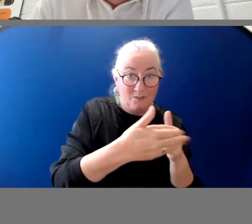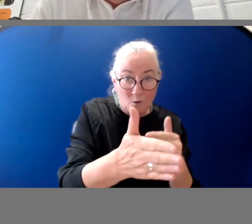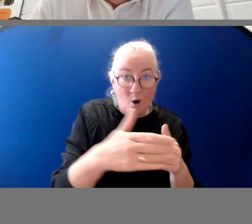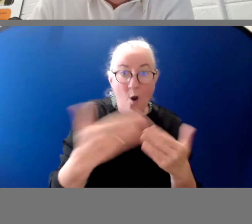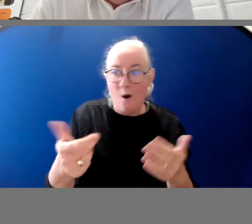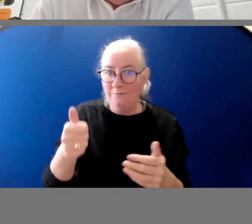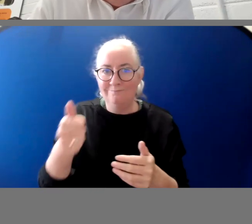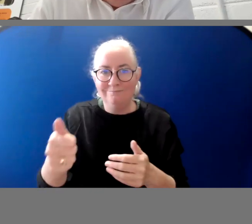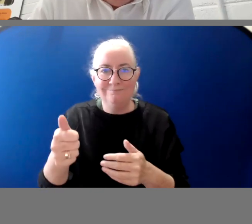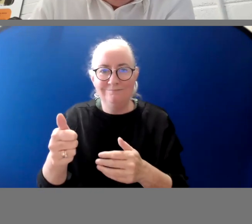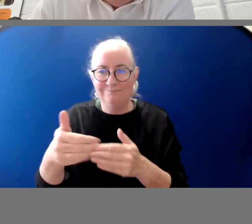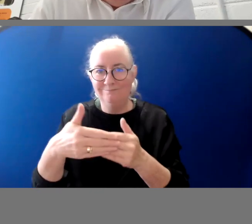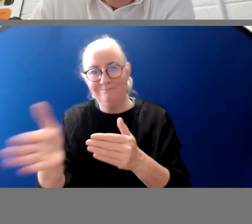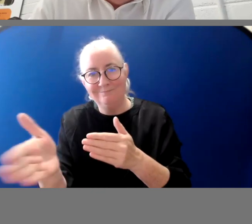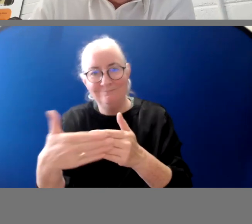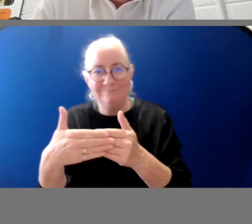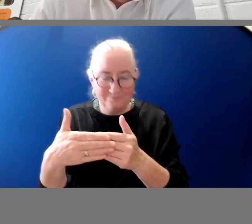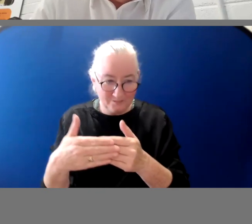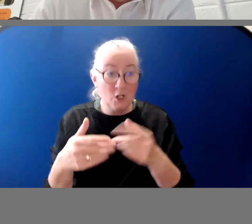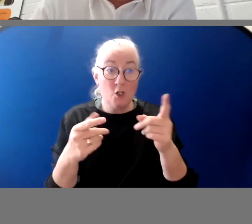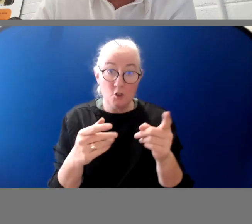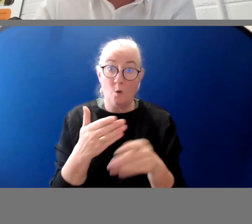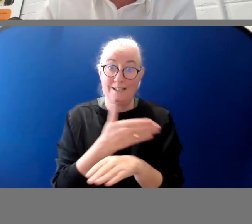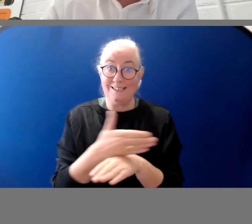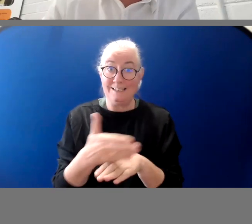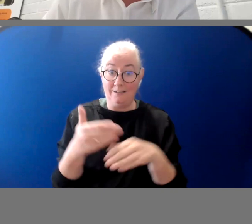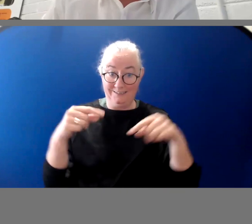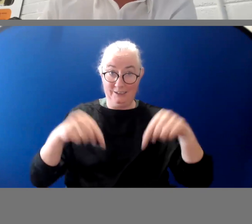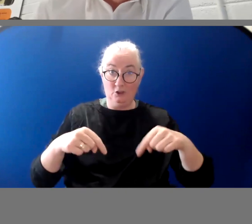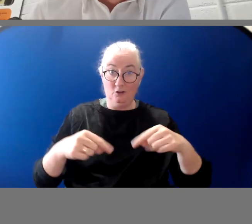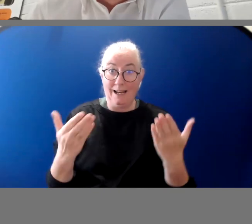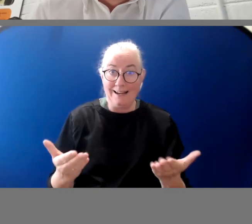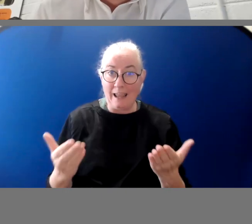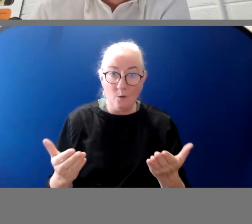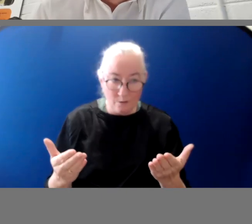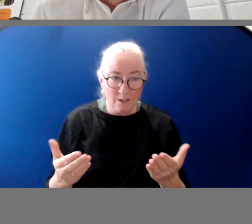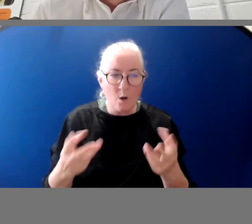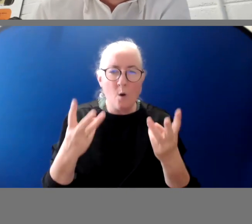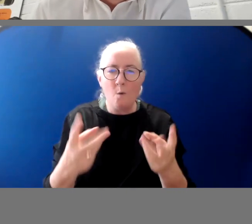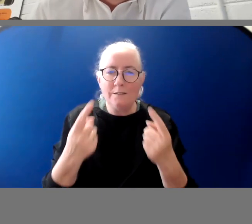it's important I suppose to recognize at the start of the session that we want to look at I suppose